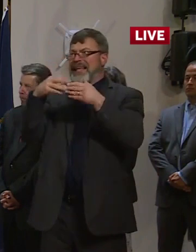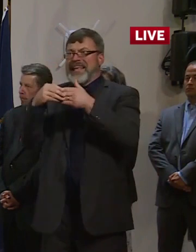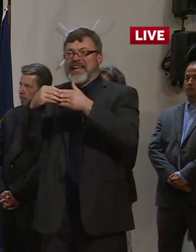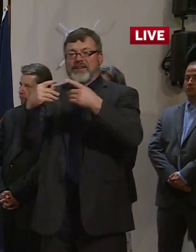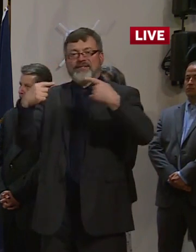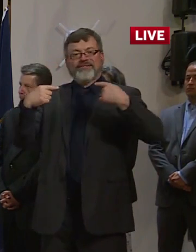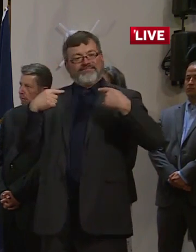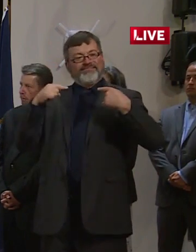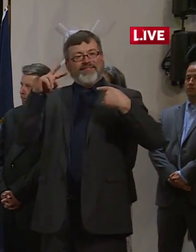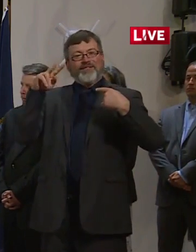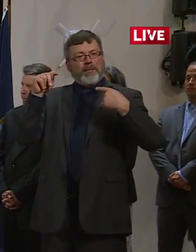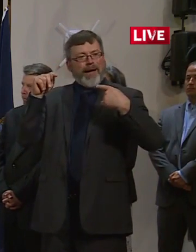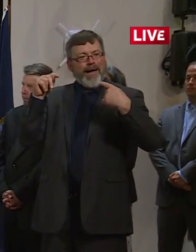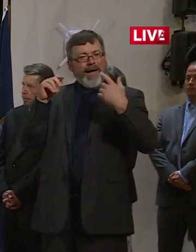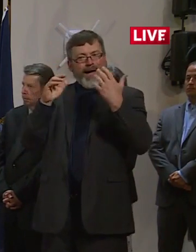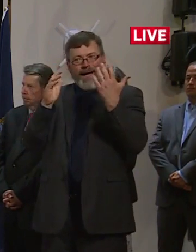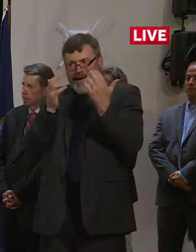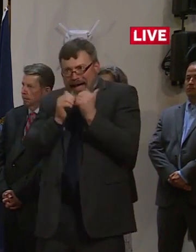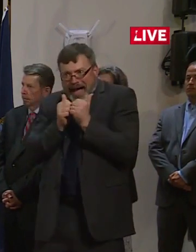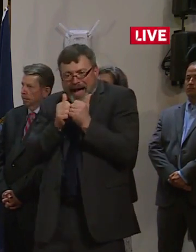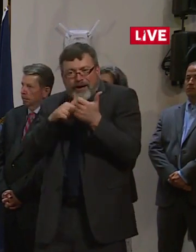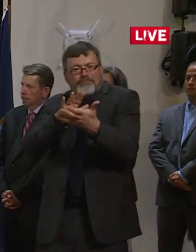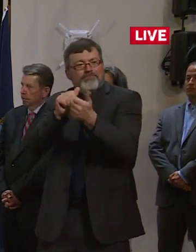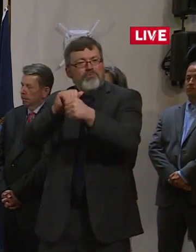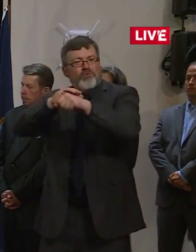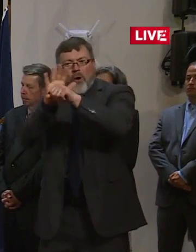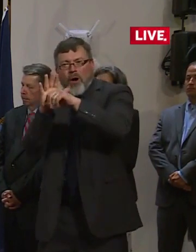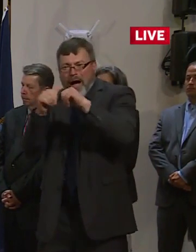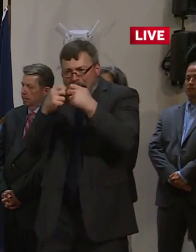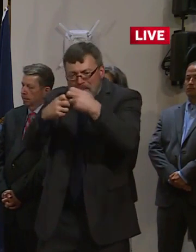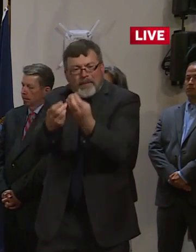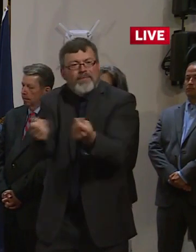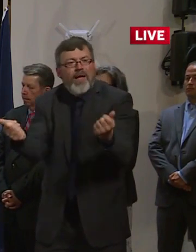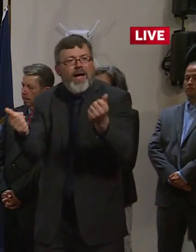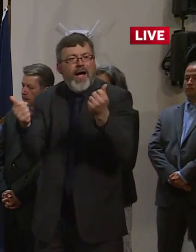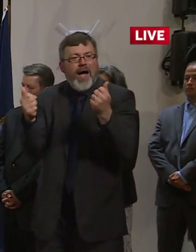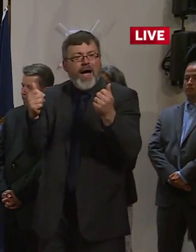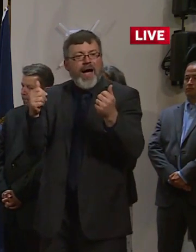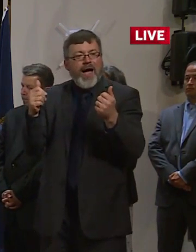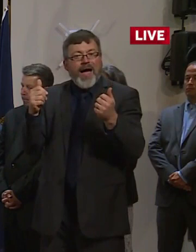NEED OF LEADERSHIP AND AMERICAN NEEDS TO FIND A PATH FORWARD TO